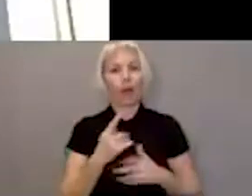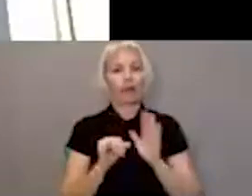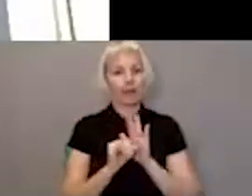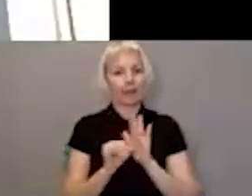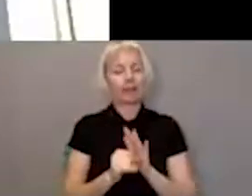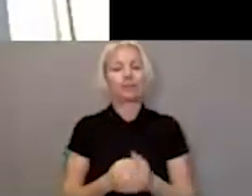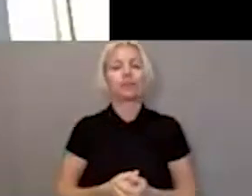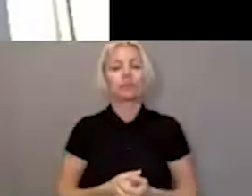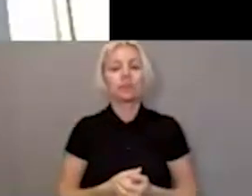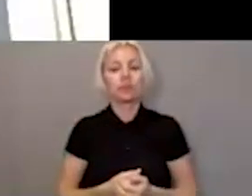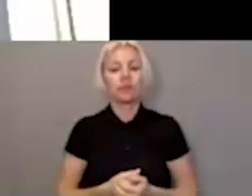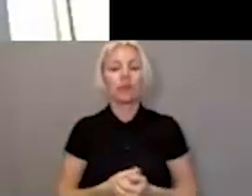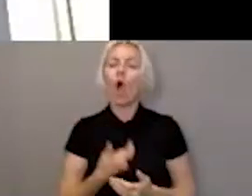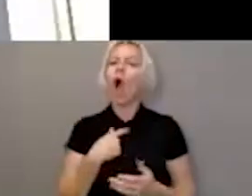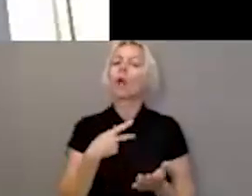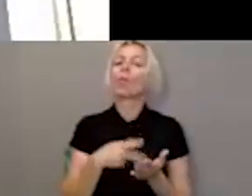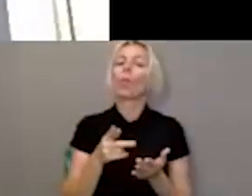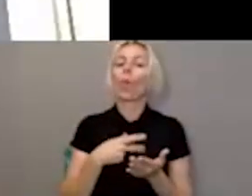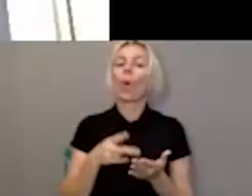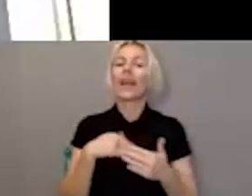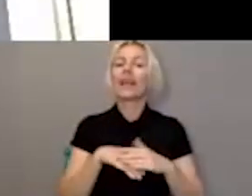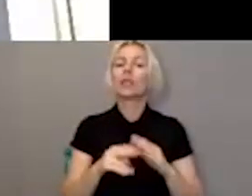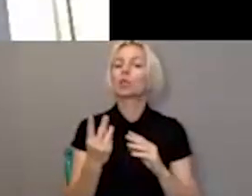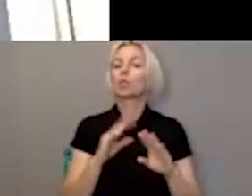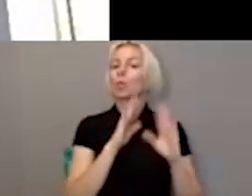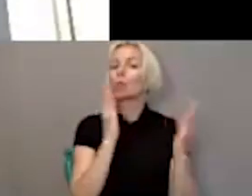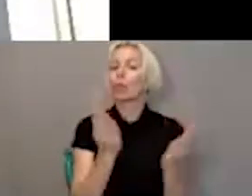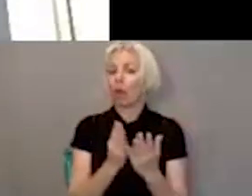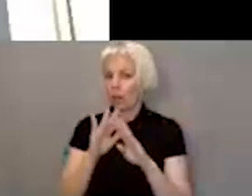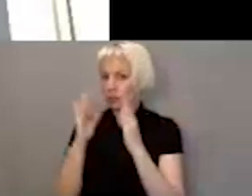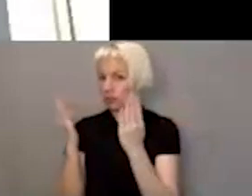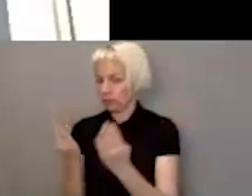can in that. Because there are people who do not necessarily know what is happening